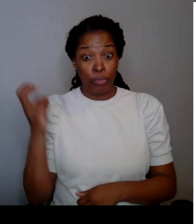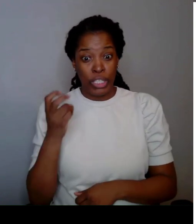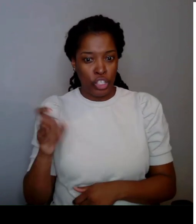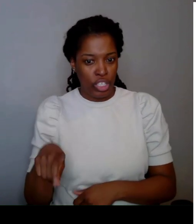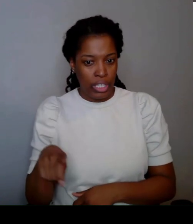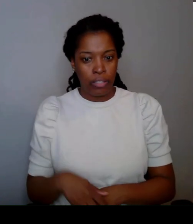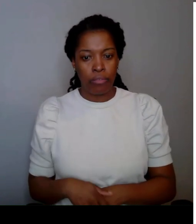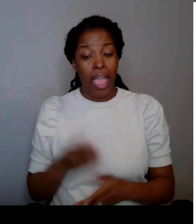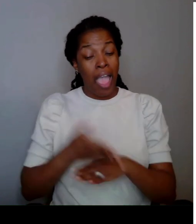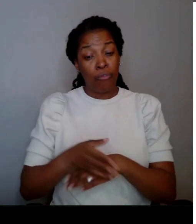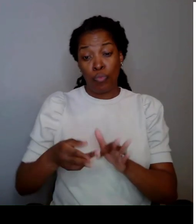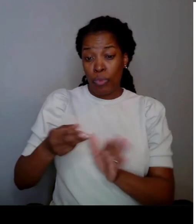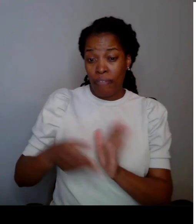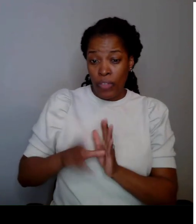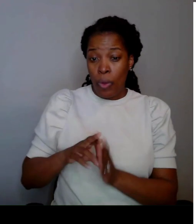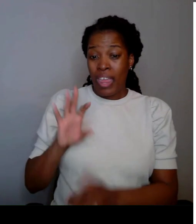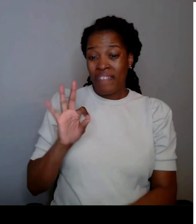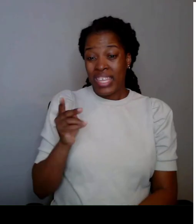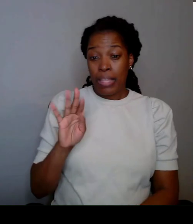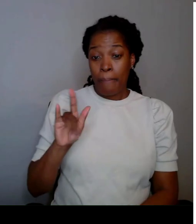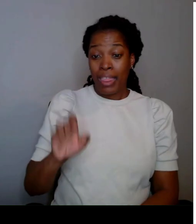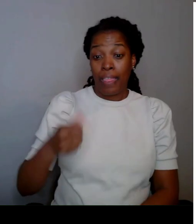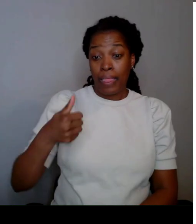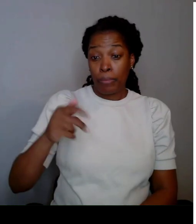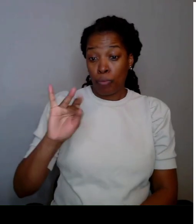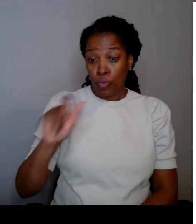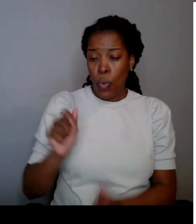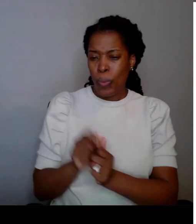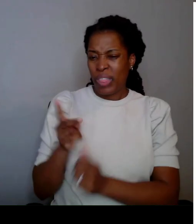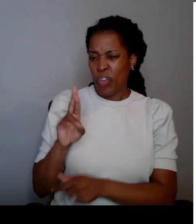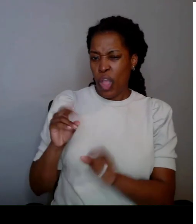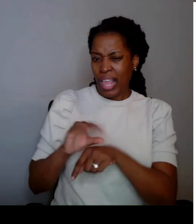business plan development and support with funding toward a grooming trailer.